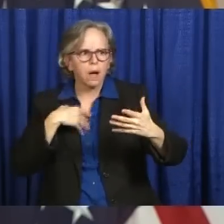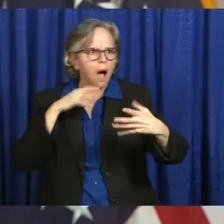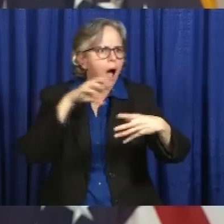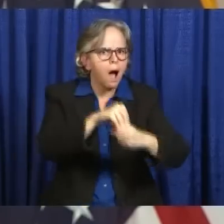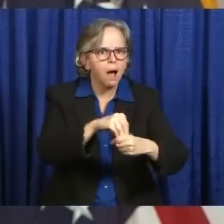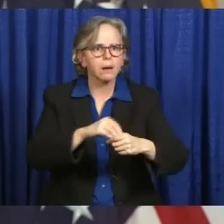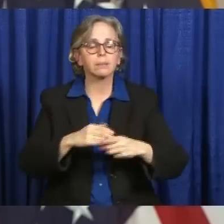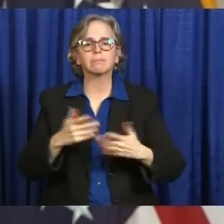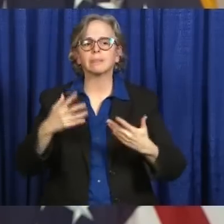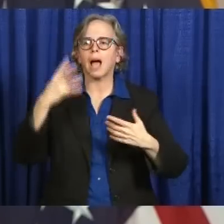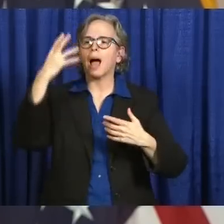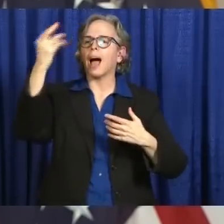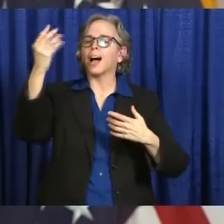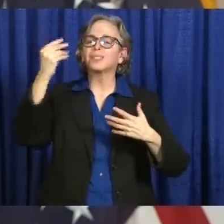YOUR SPIRIT AS WELL.